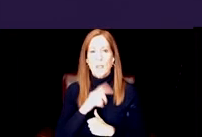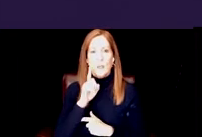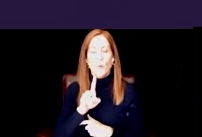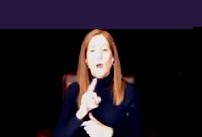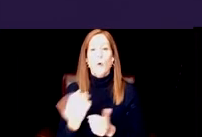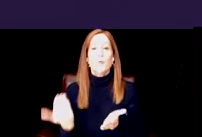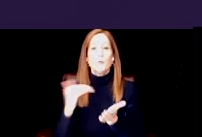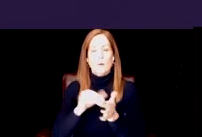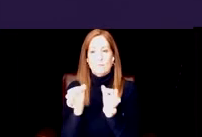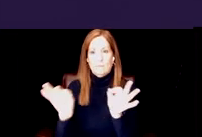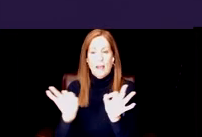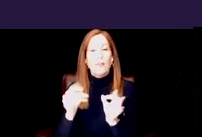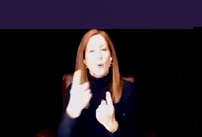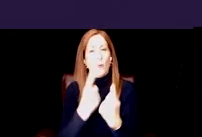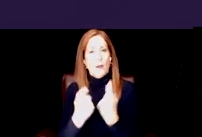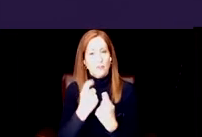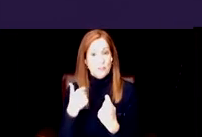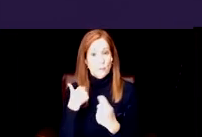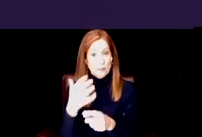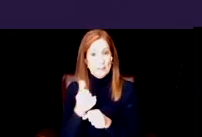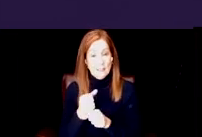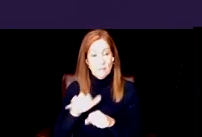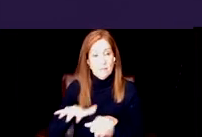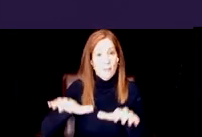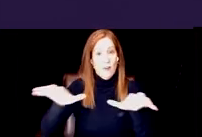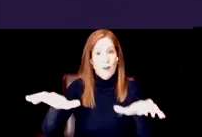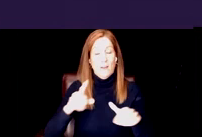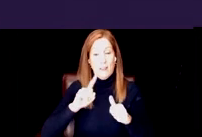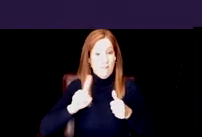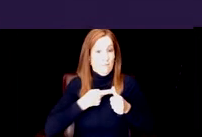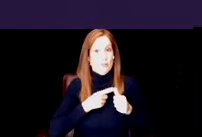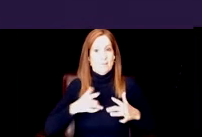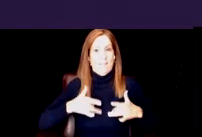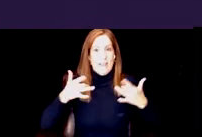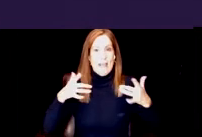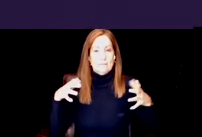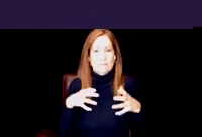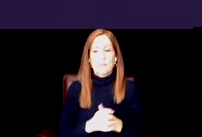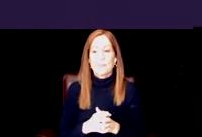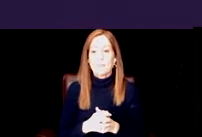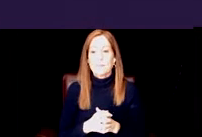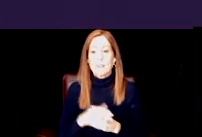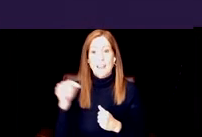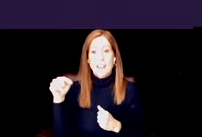we receive from the audience at the original event. Each presenter will do a session,